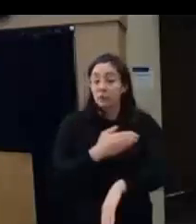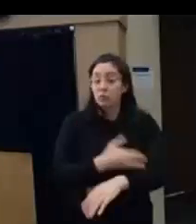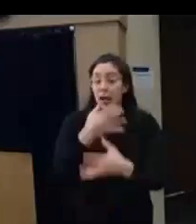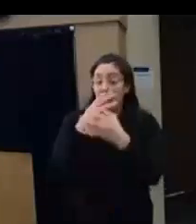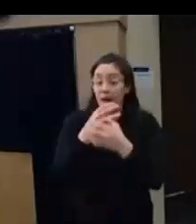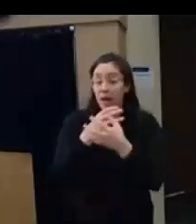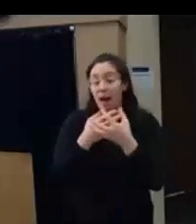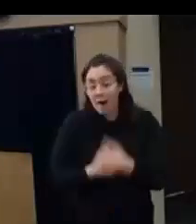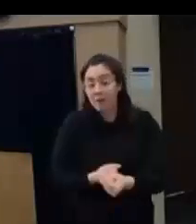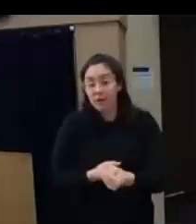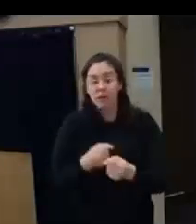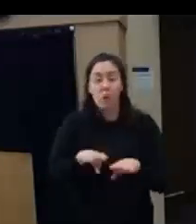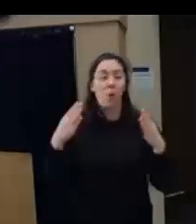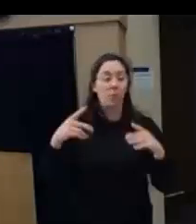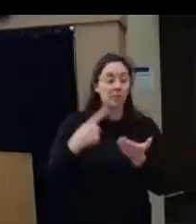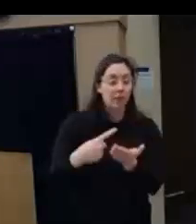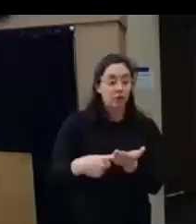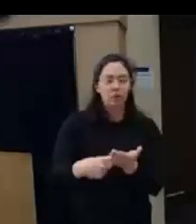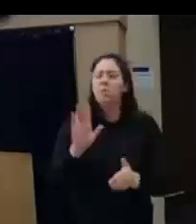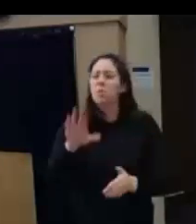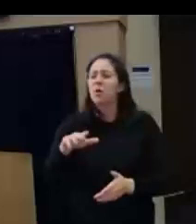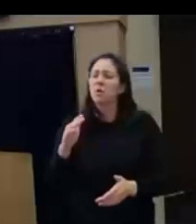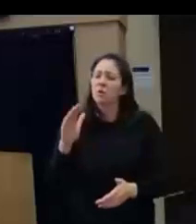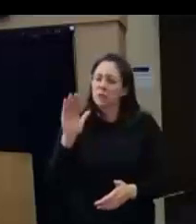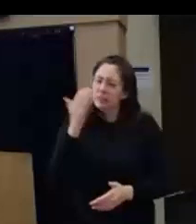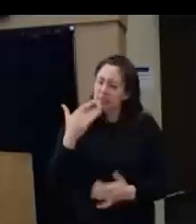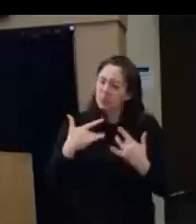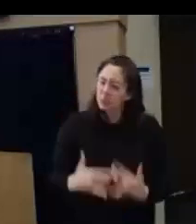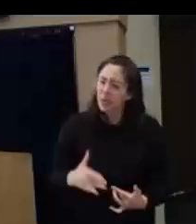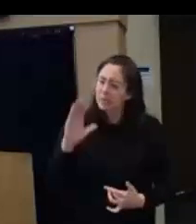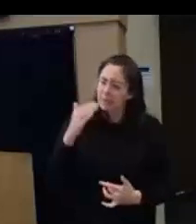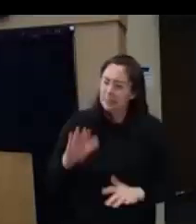so it's much easier to say gosh you seem depressed you seem anxious when they have somebody that they